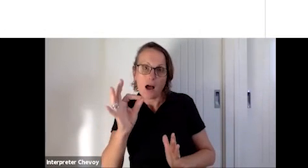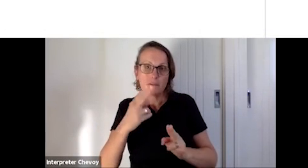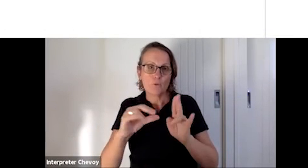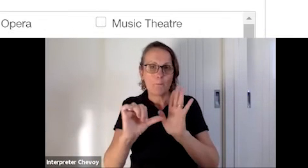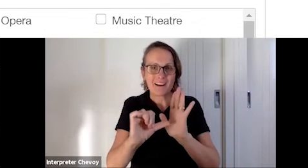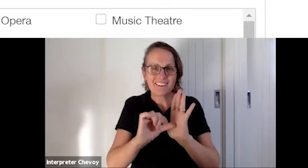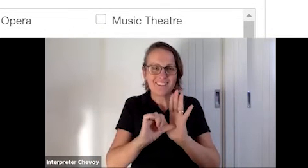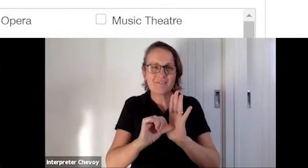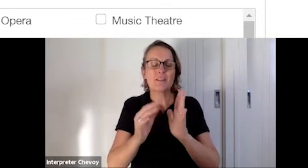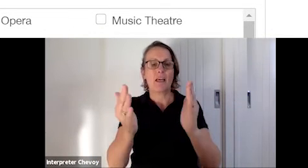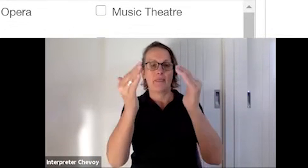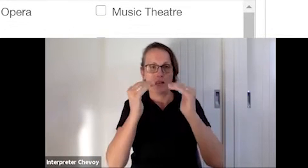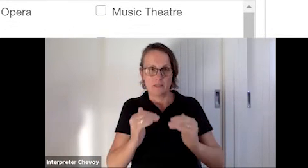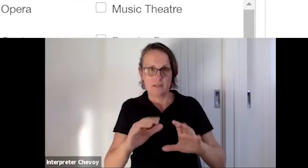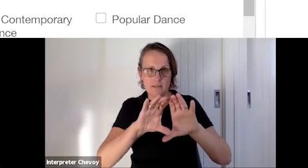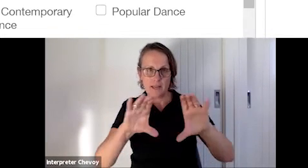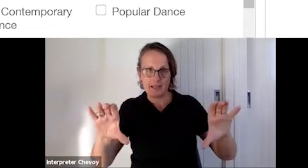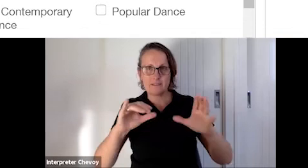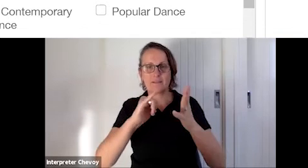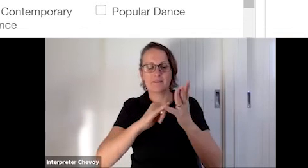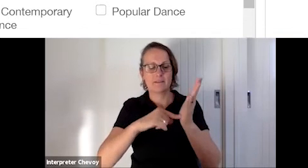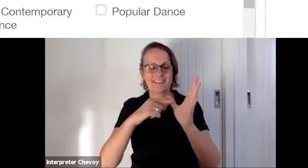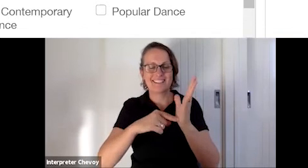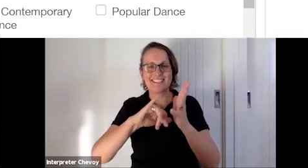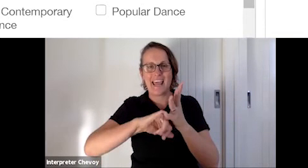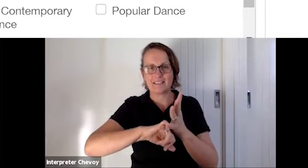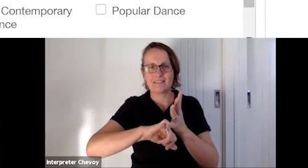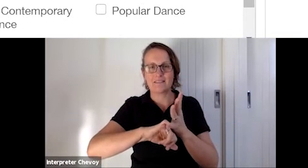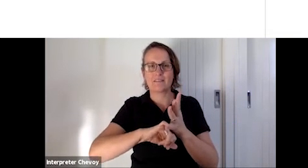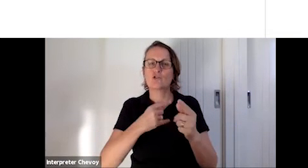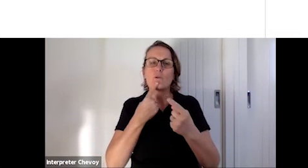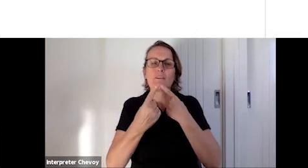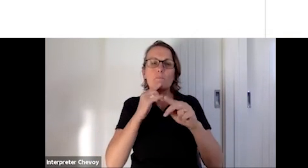Then the next section is on statistical information about yourself and the application,